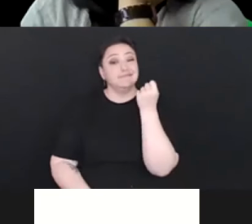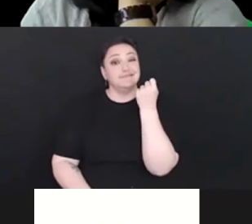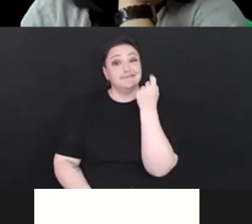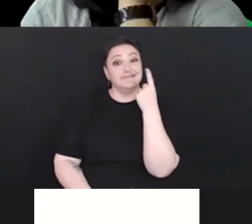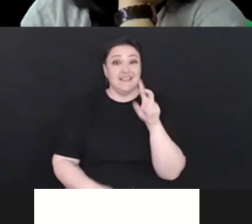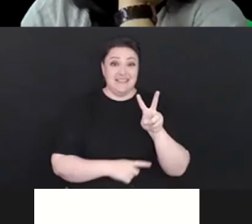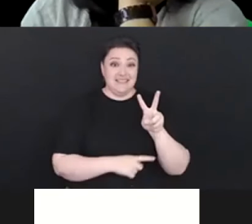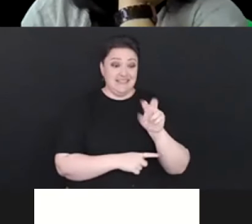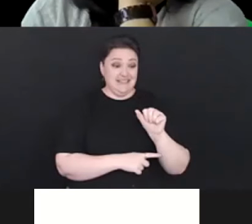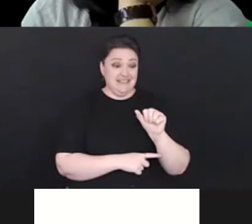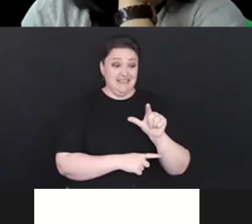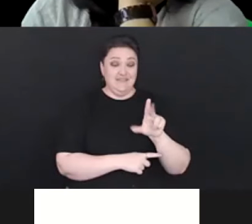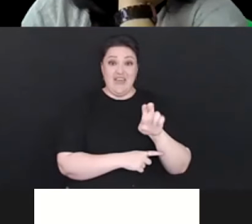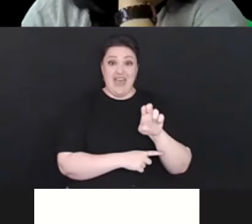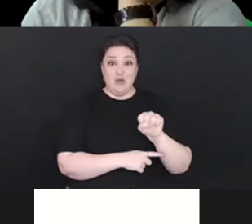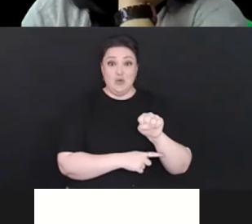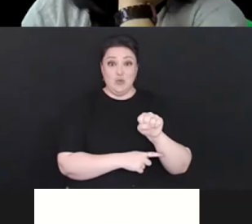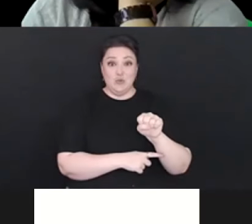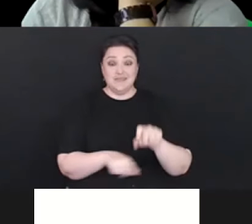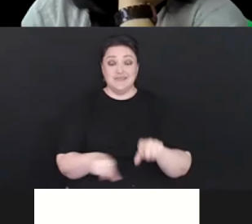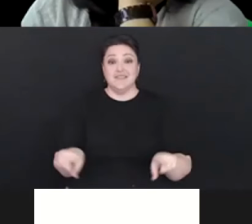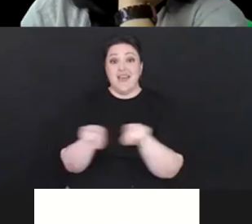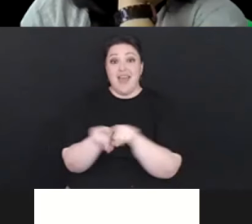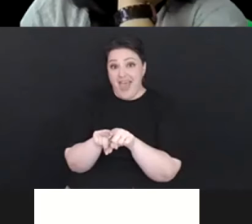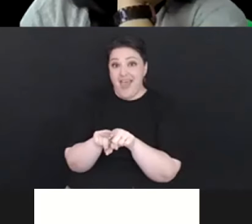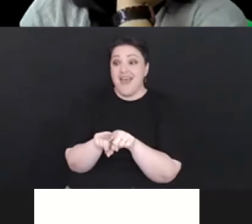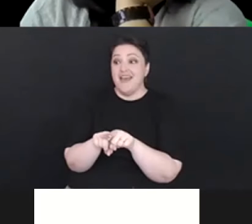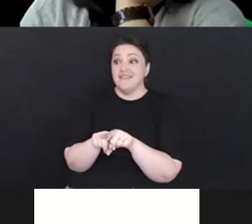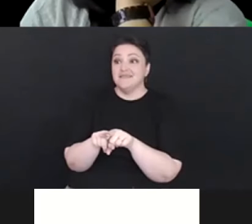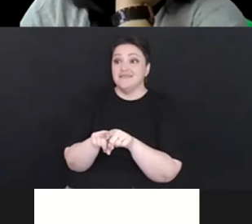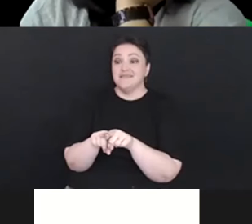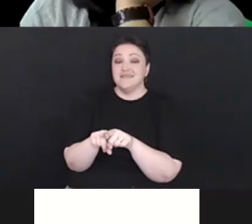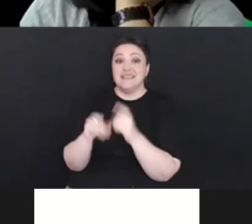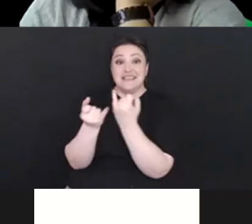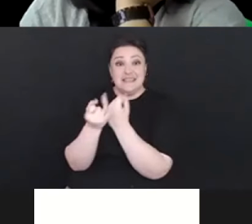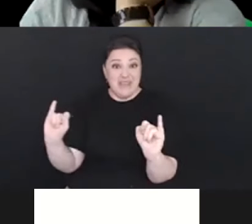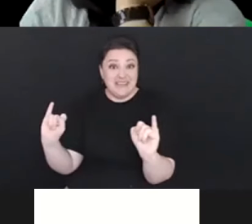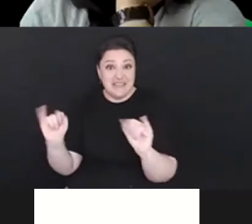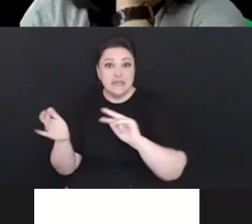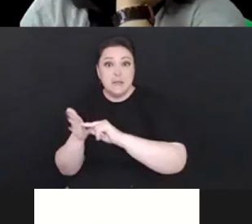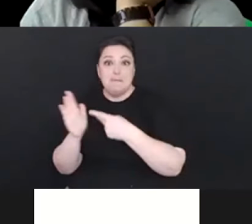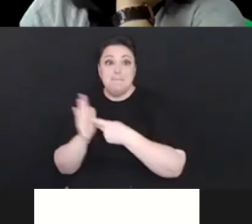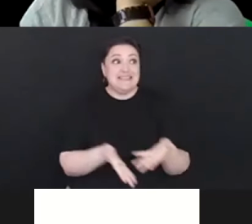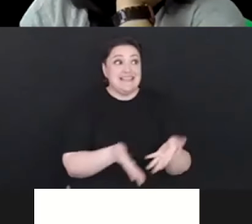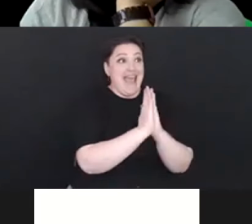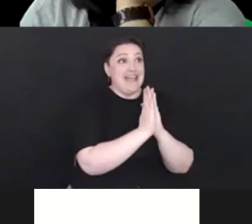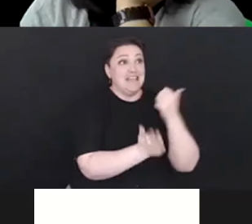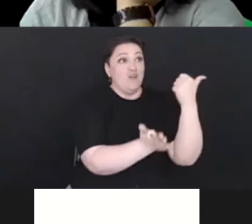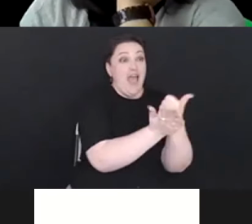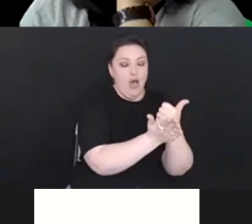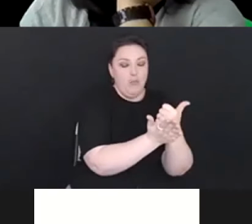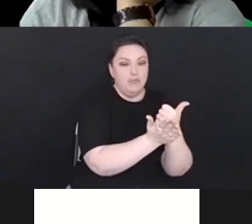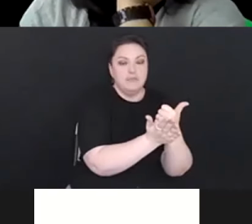for help as inherently weak and interdependence as an opportunity to interrupt that. Um as